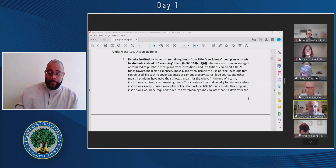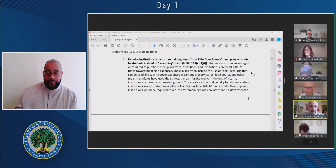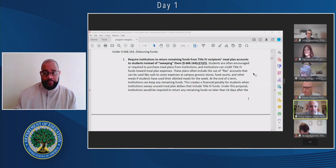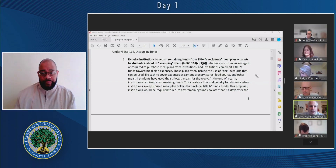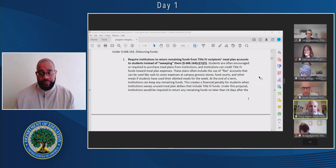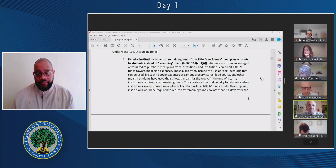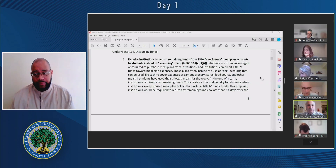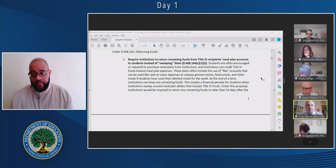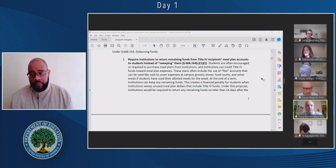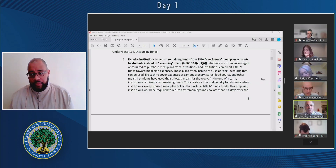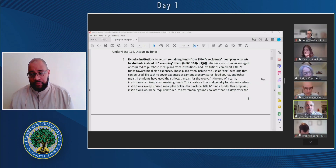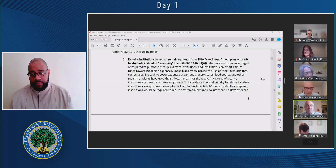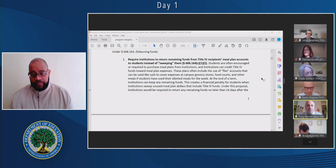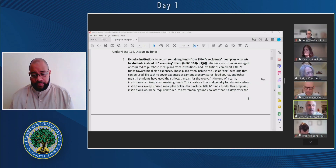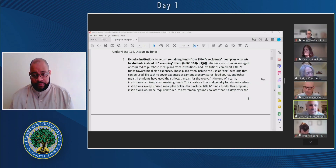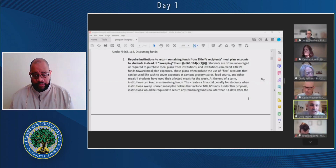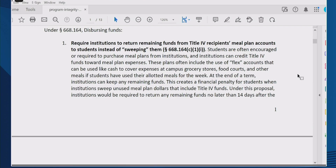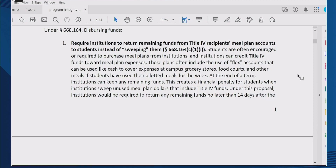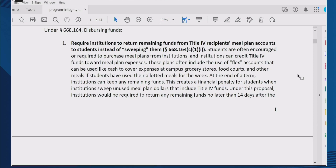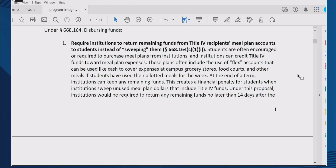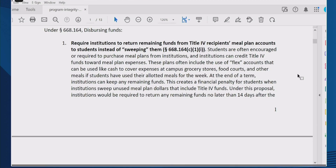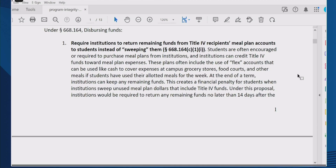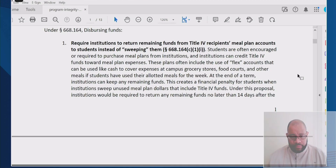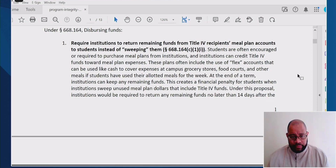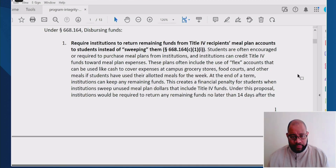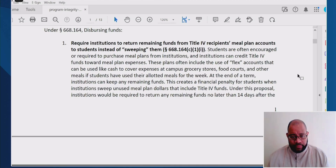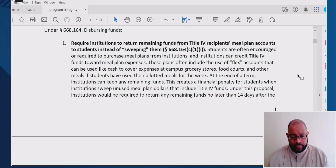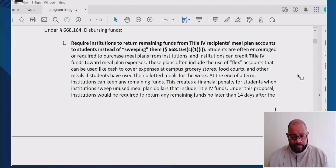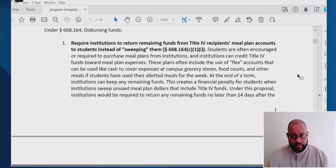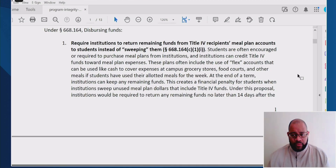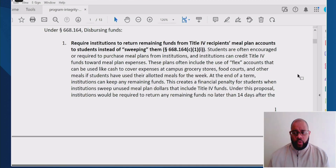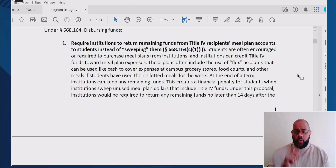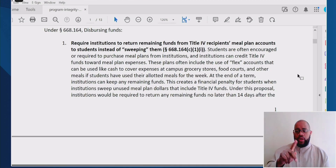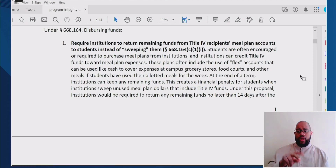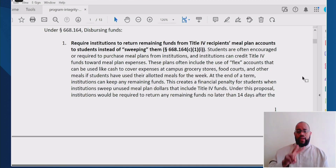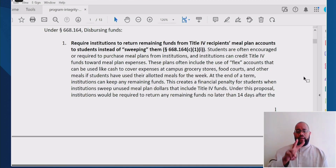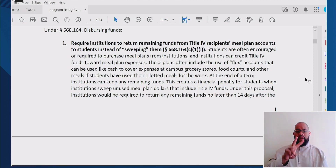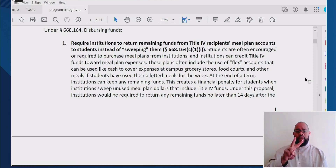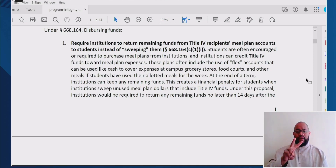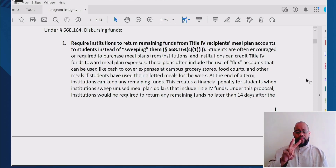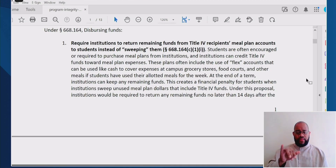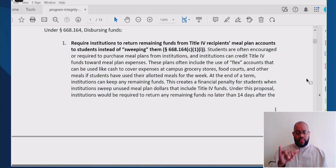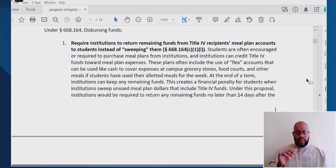And Vanessa has brought up the screen for us, brought up the actual regulation.